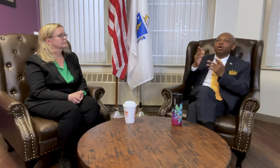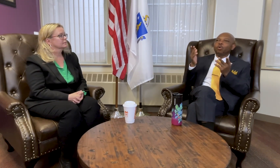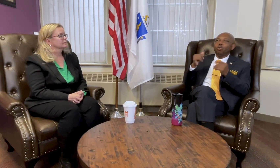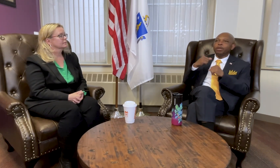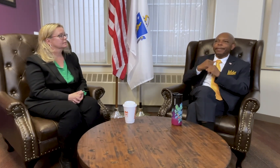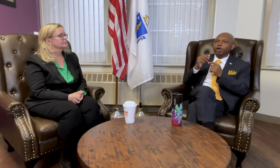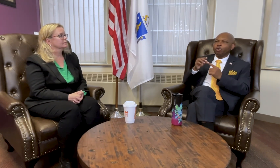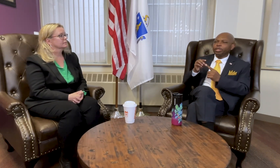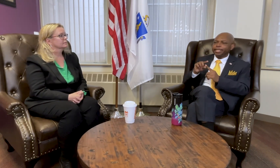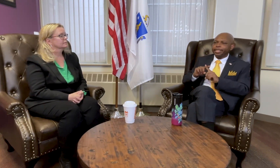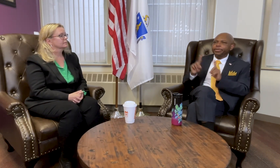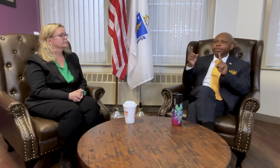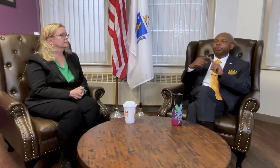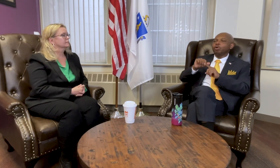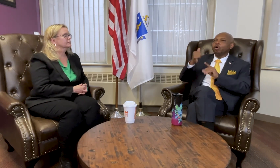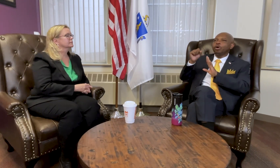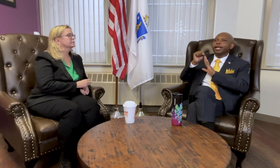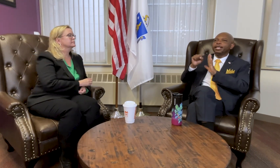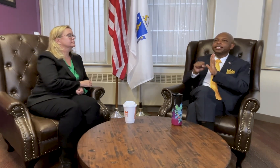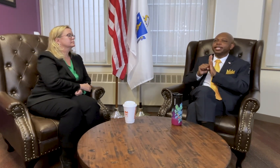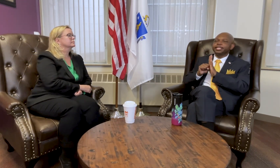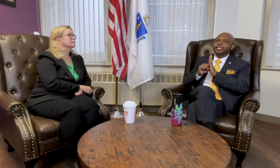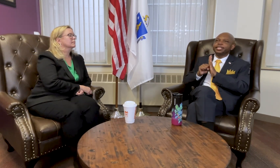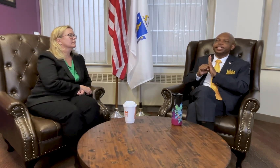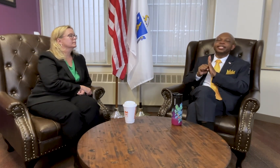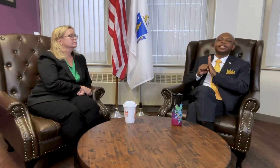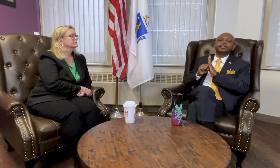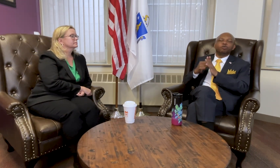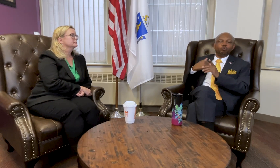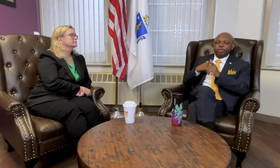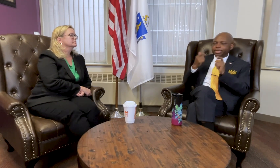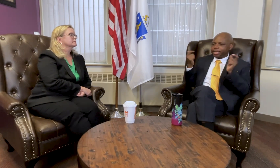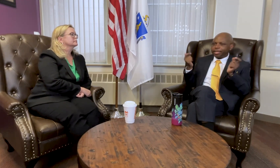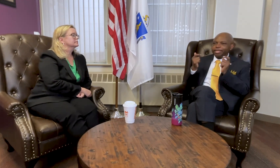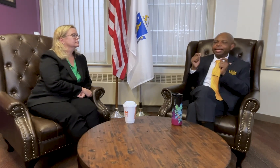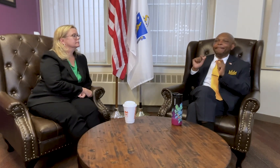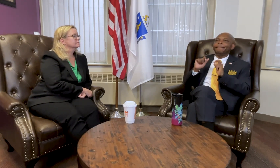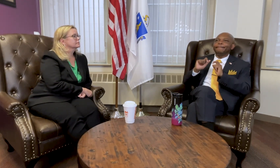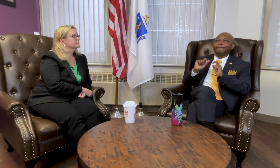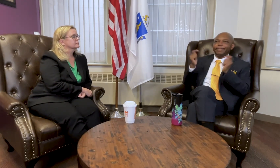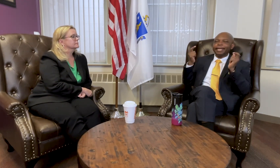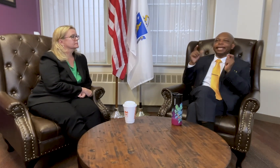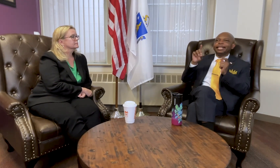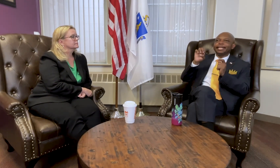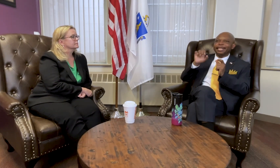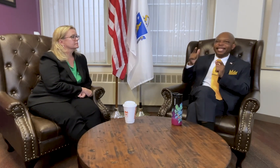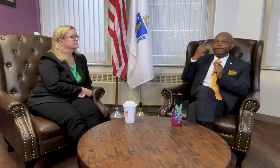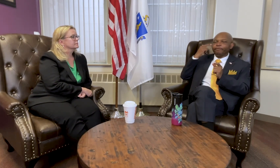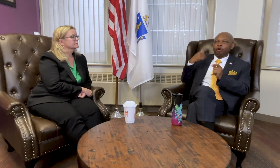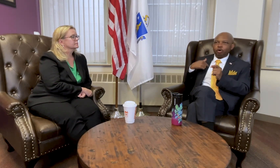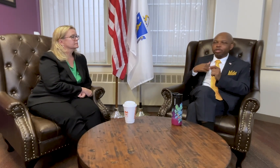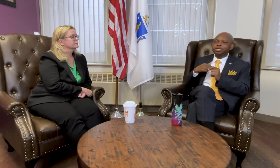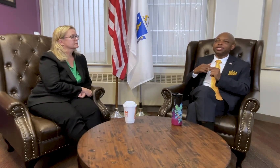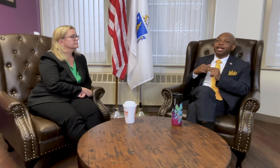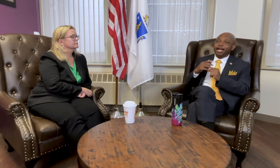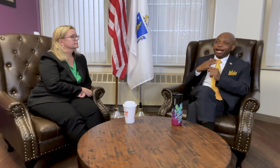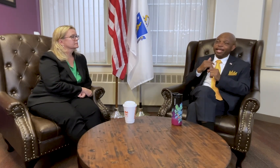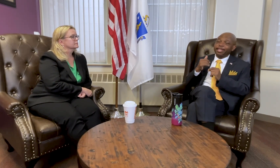makes us different from other states. Our celebrations (wins) are a big deal for us.